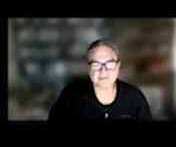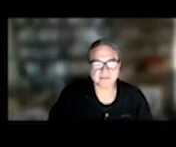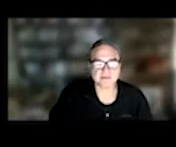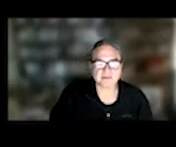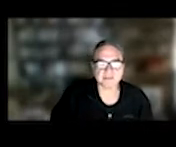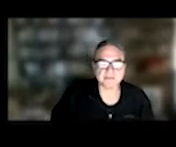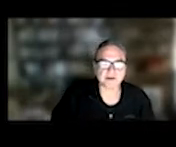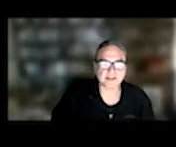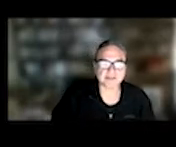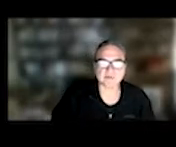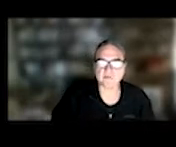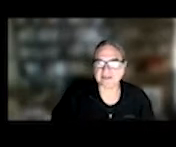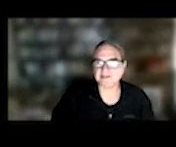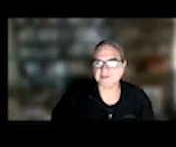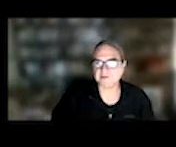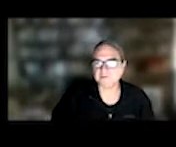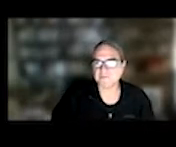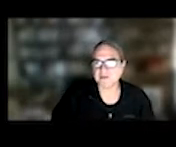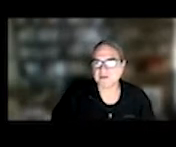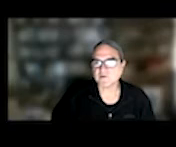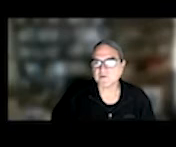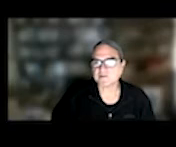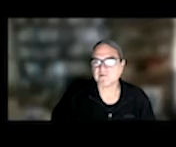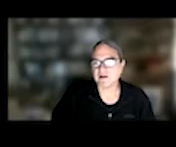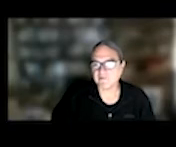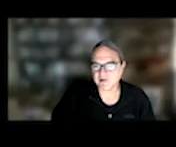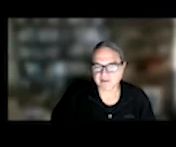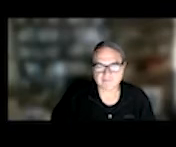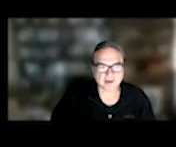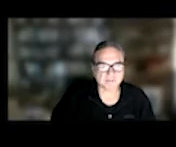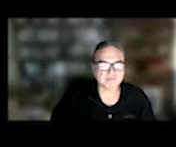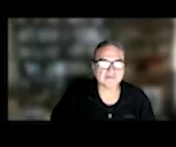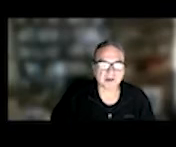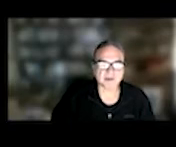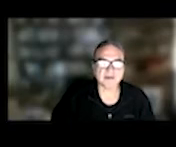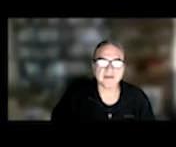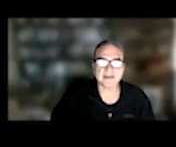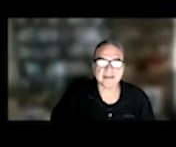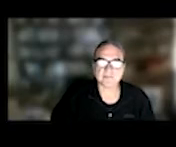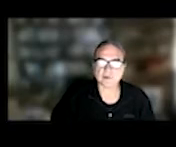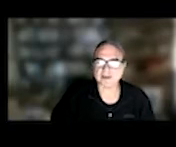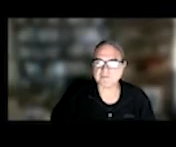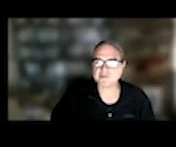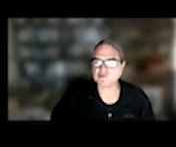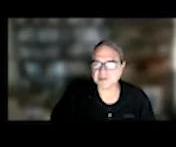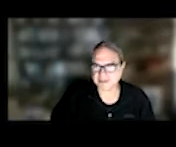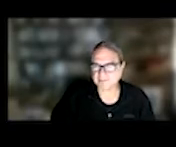of disparities. So what we need to do is focus on recovering from trauma and working upstream